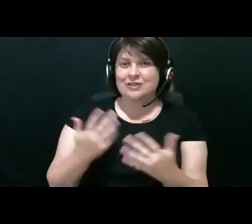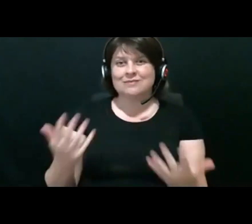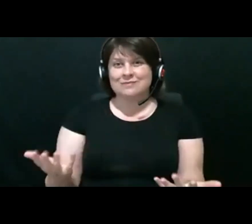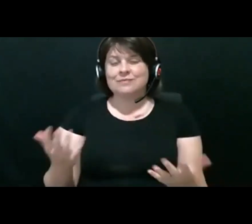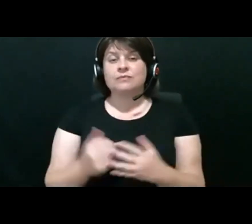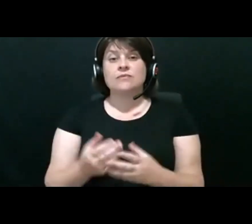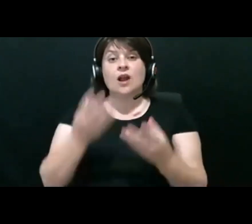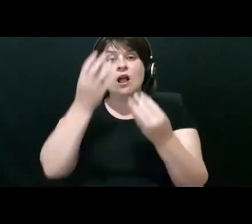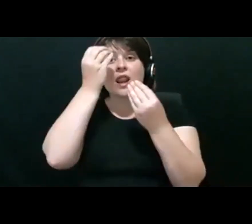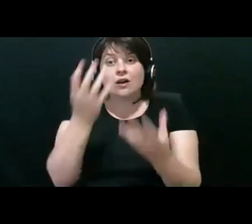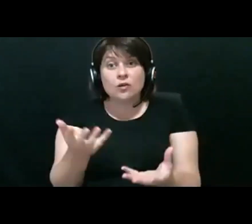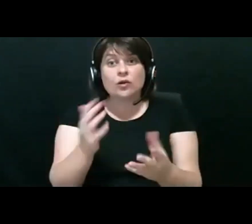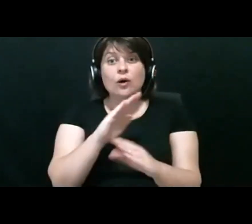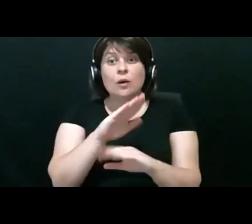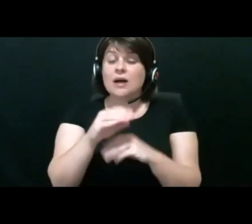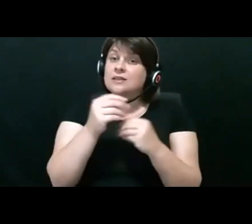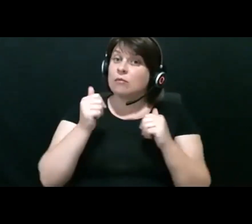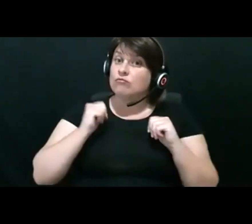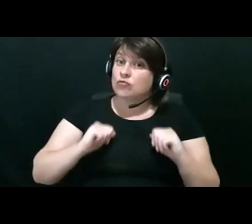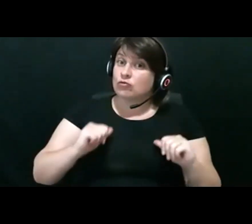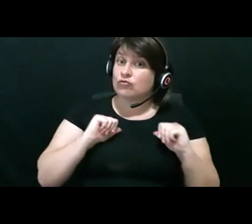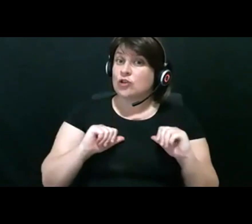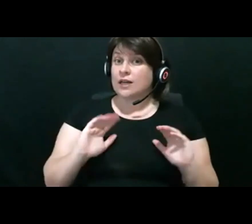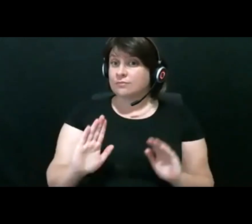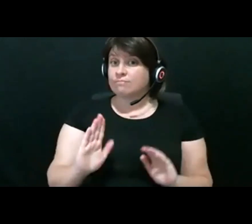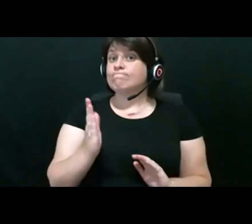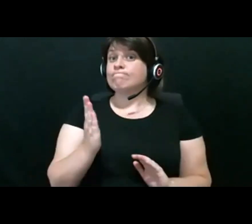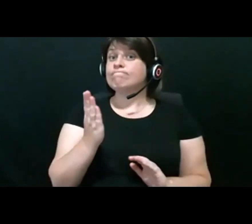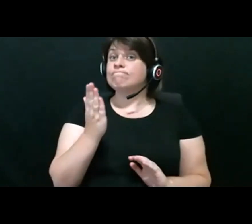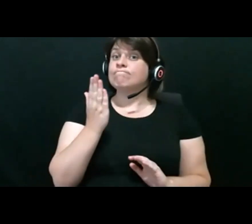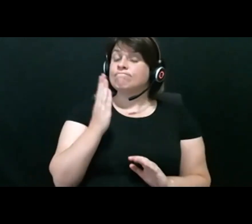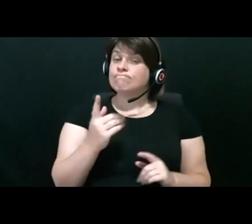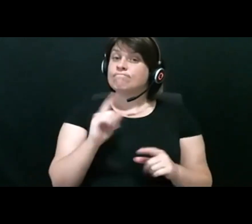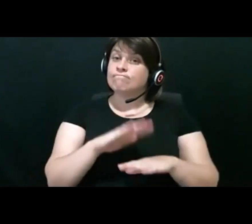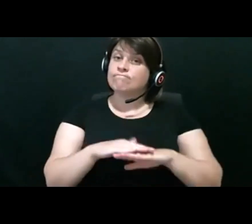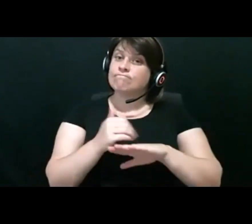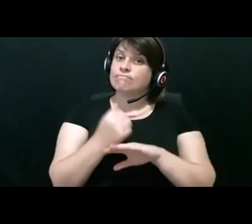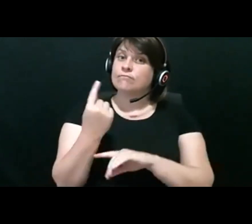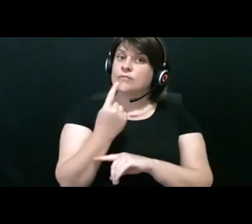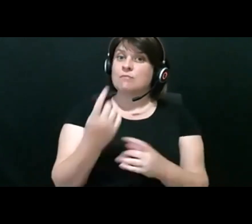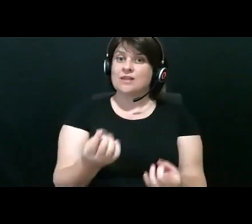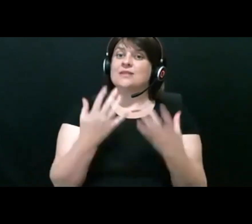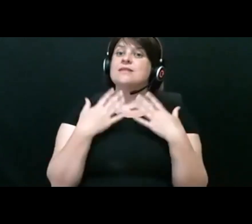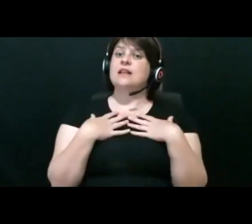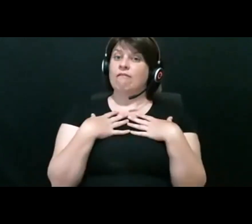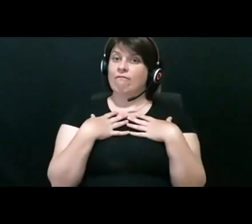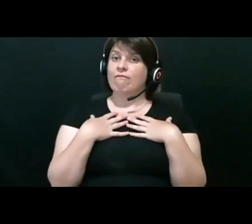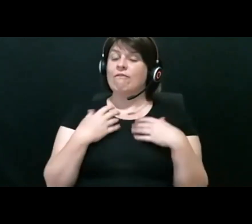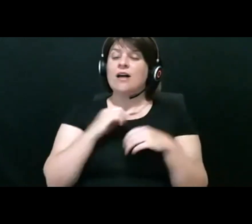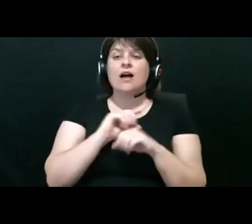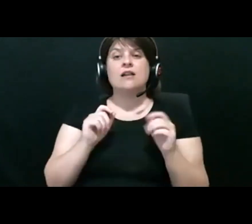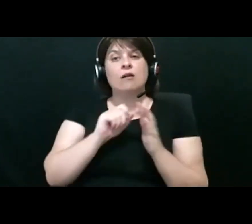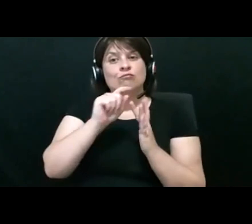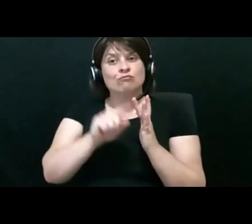about some training that's coming up that is run by myself and our project manager, Meredith Prain,